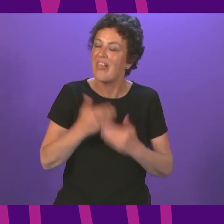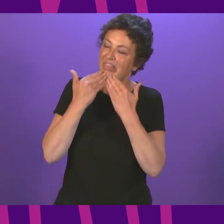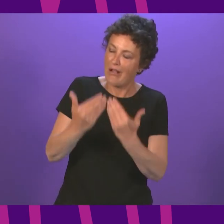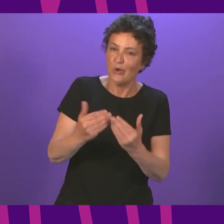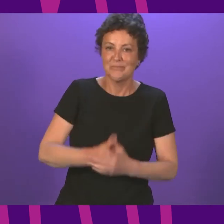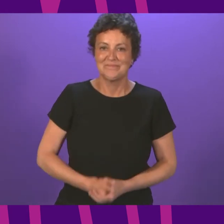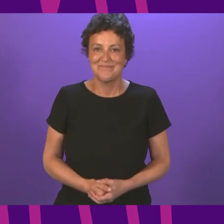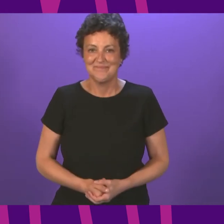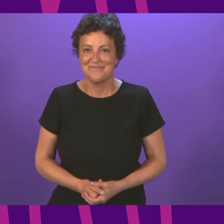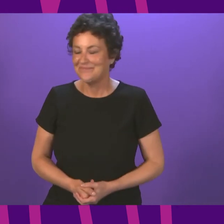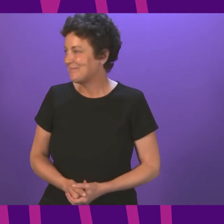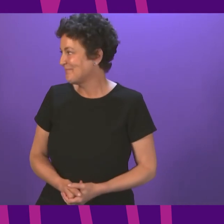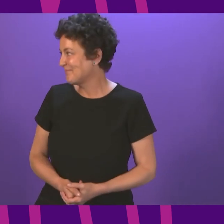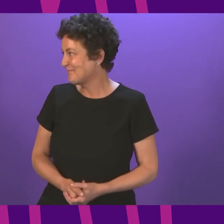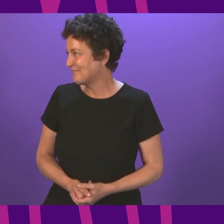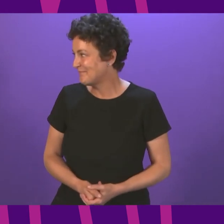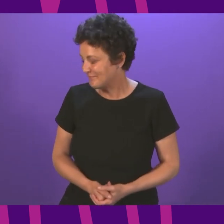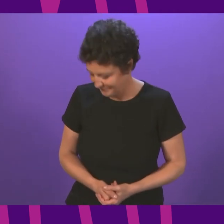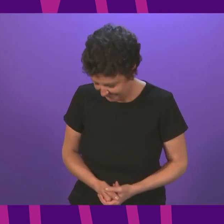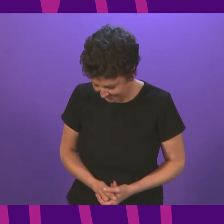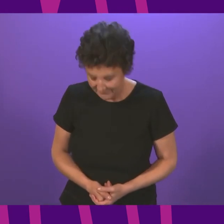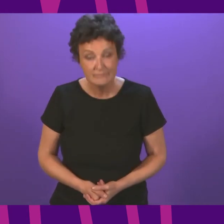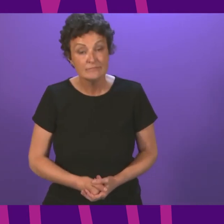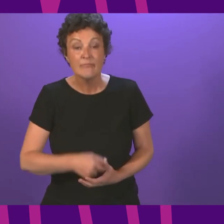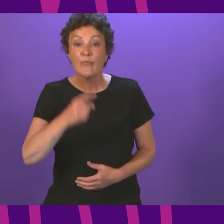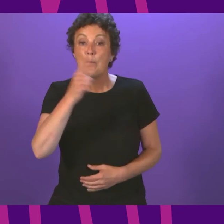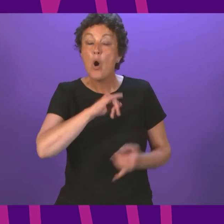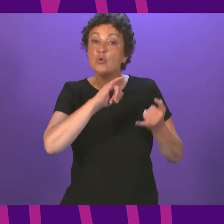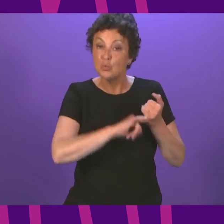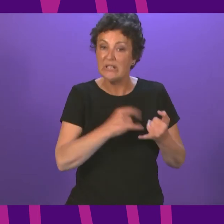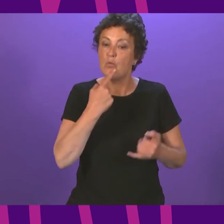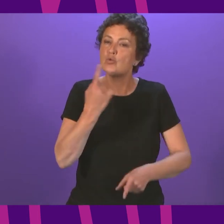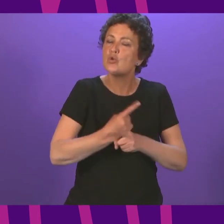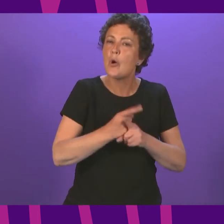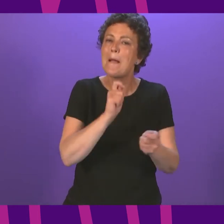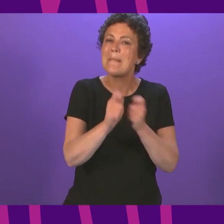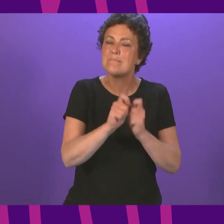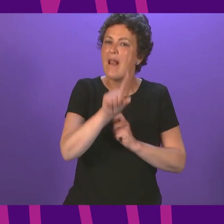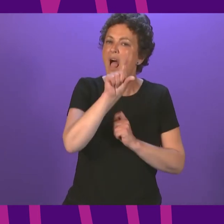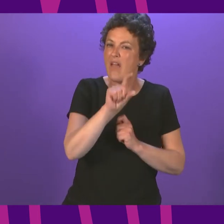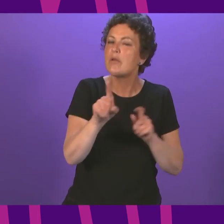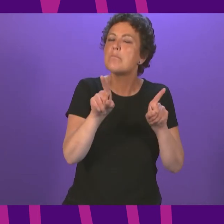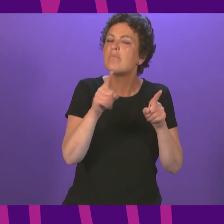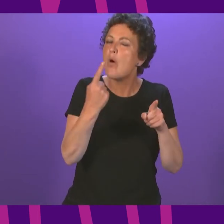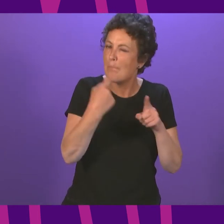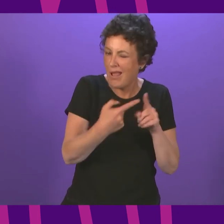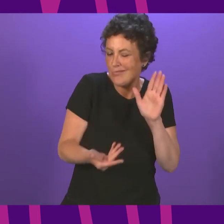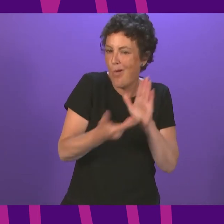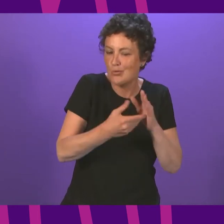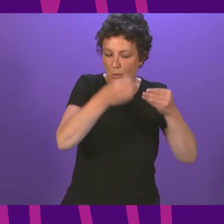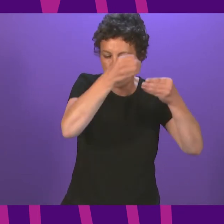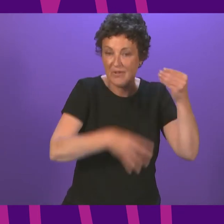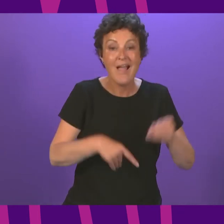I rise to speak to amendment 11. Following amendment 26, which I spoke to yesterday,